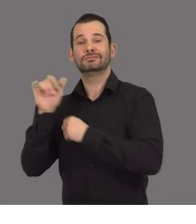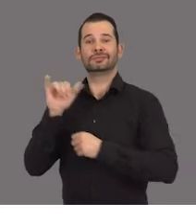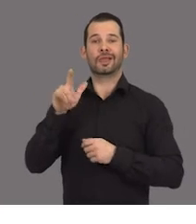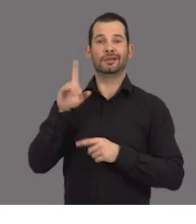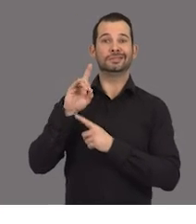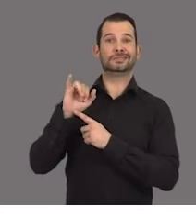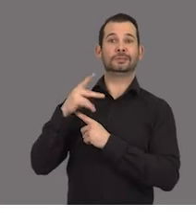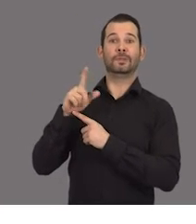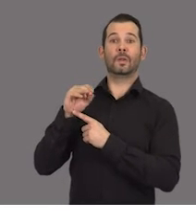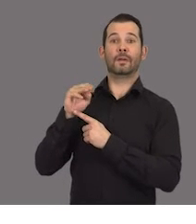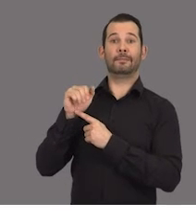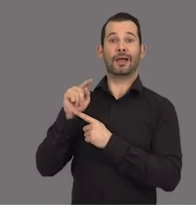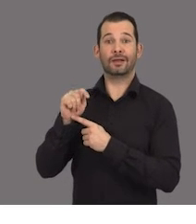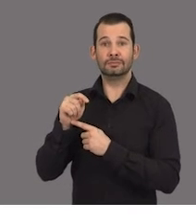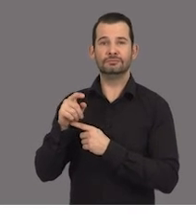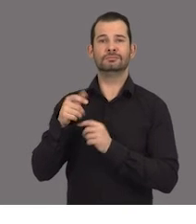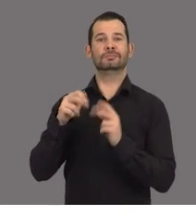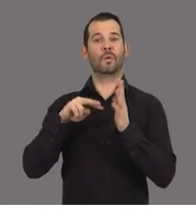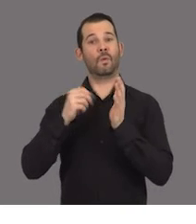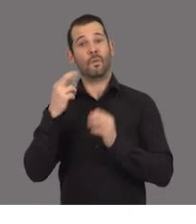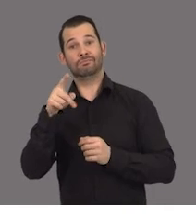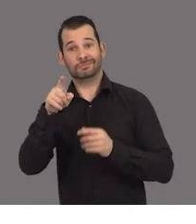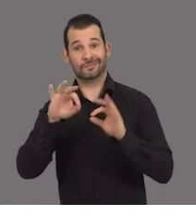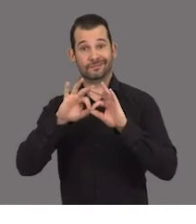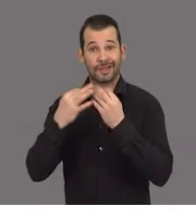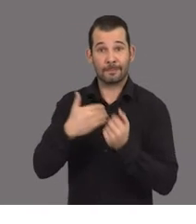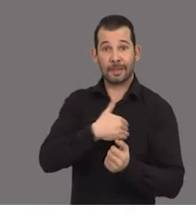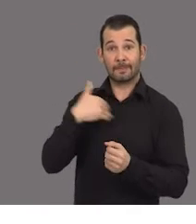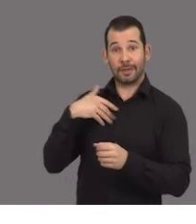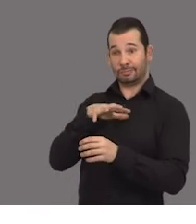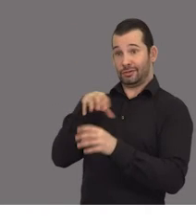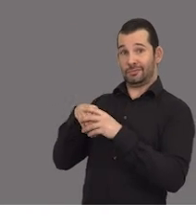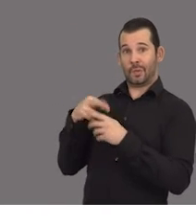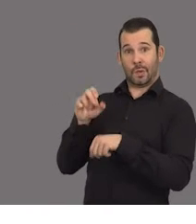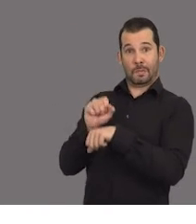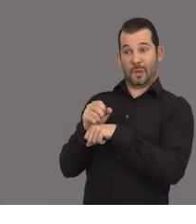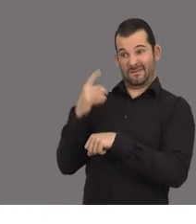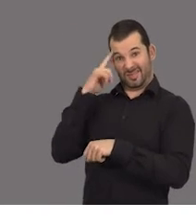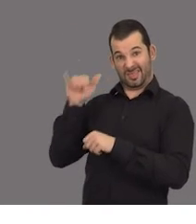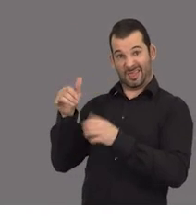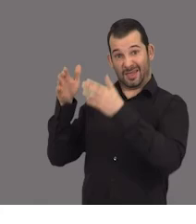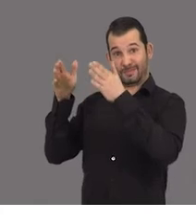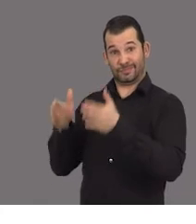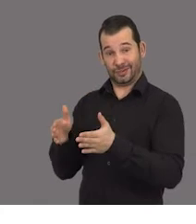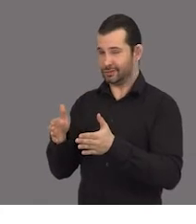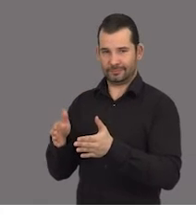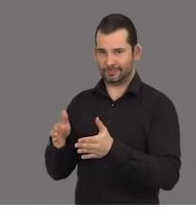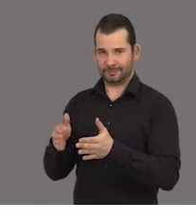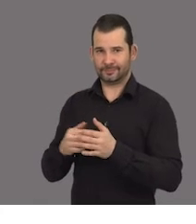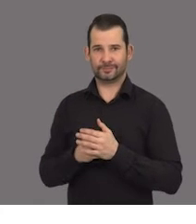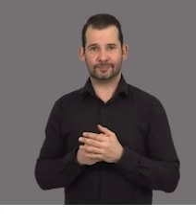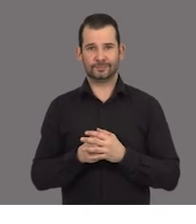If you are married or have a common-law partner, only one of you will receive the CWB for your family.